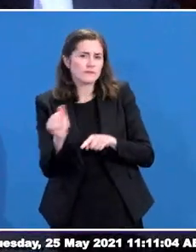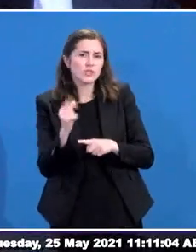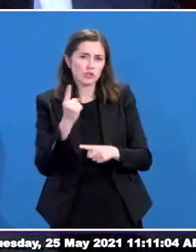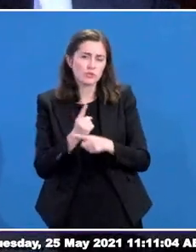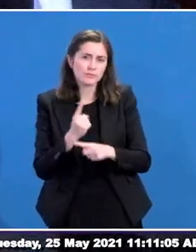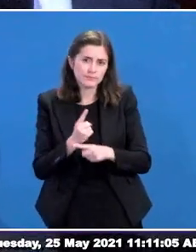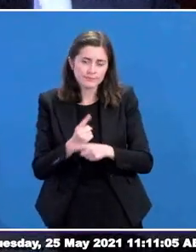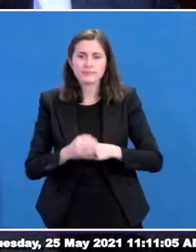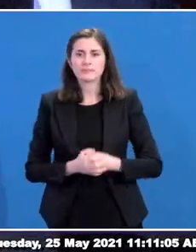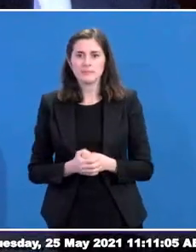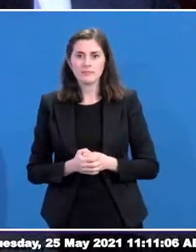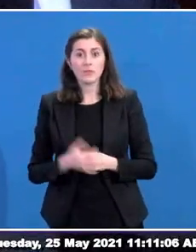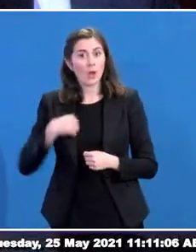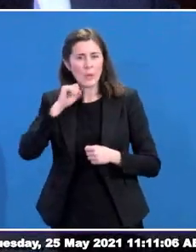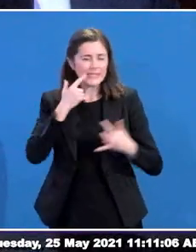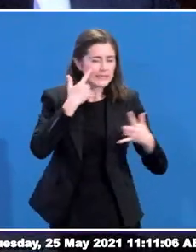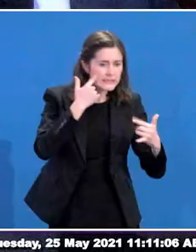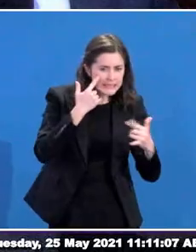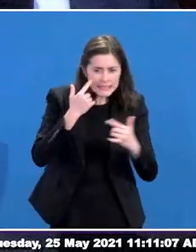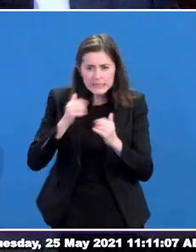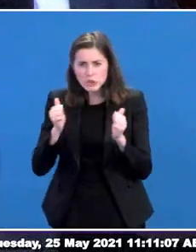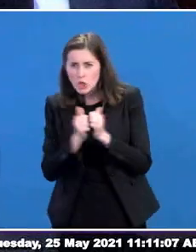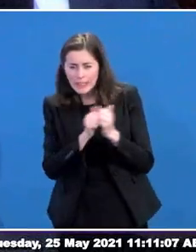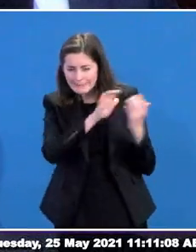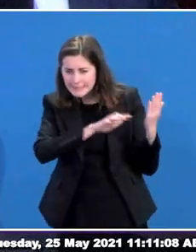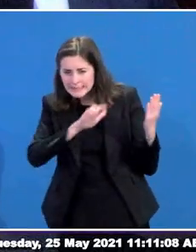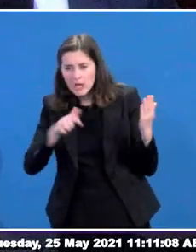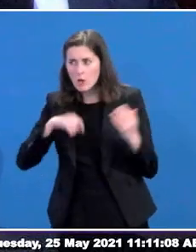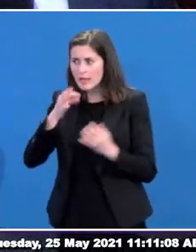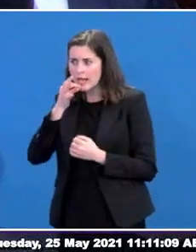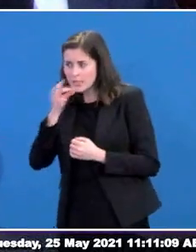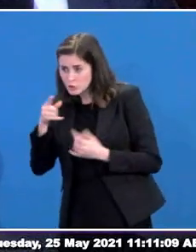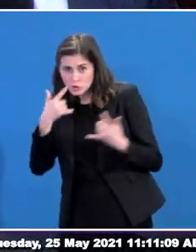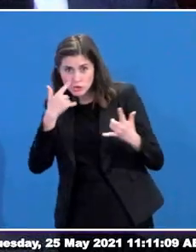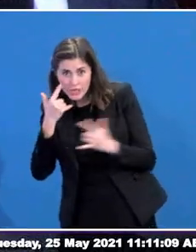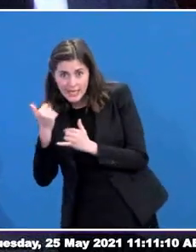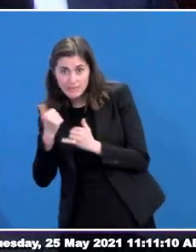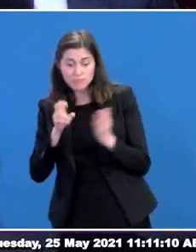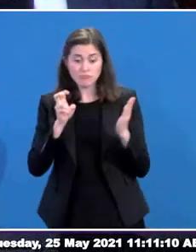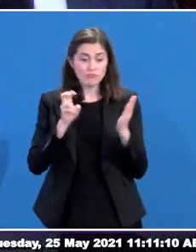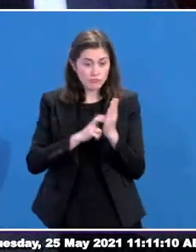We will check these documents. I will check with you and then we will provide a copy to the parties with leave